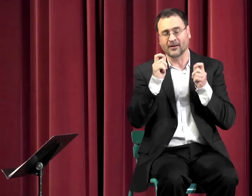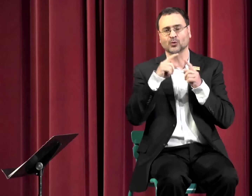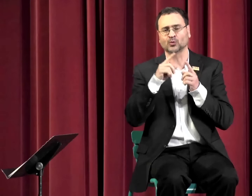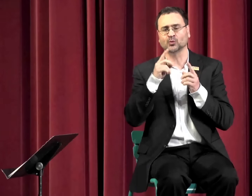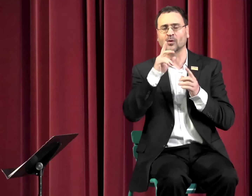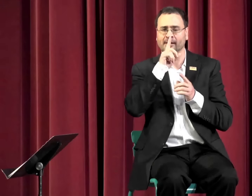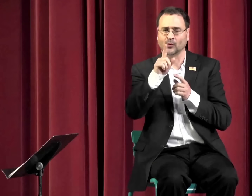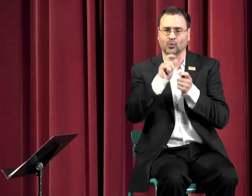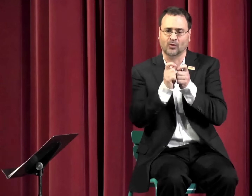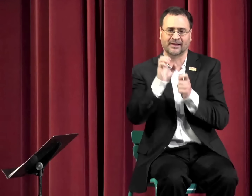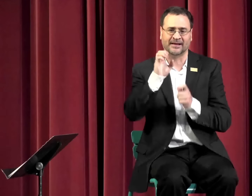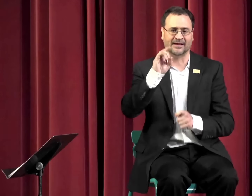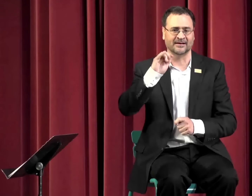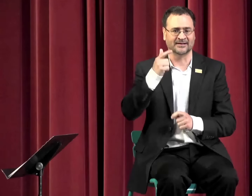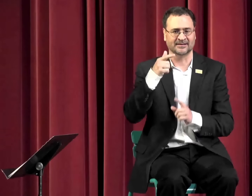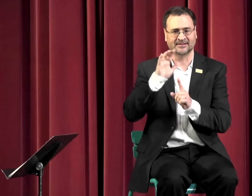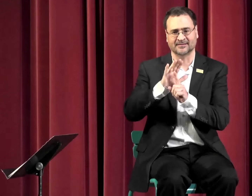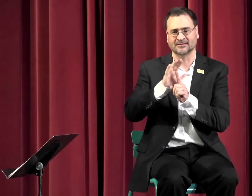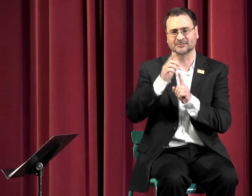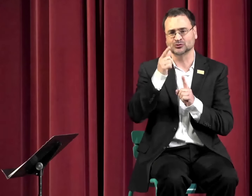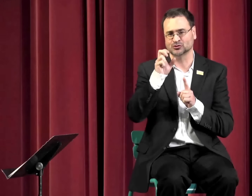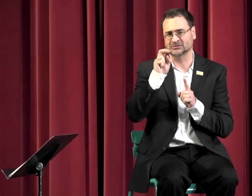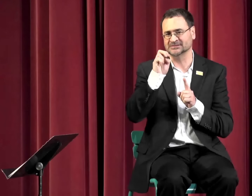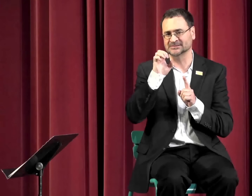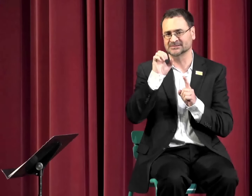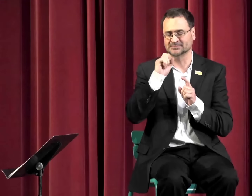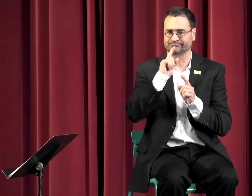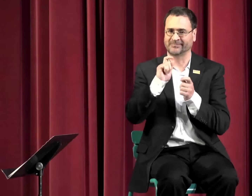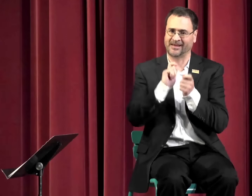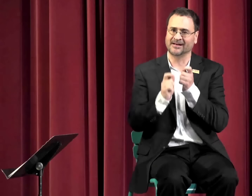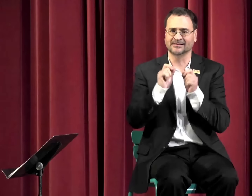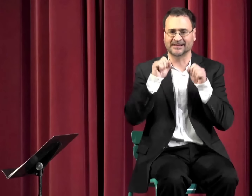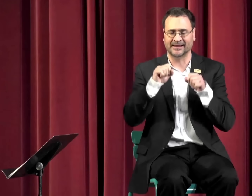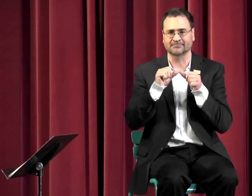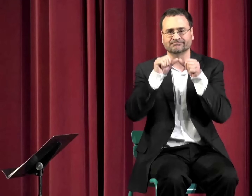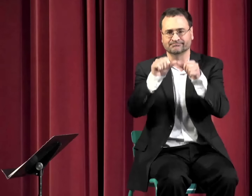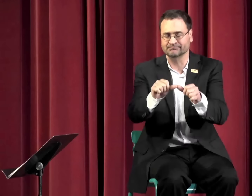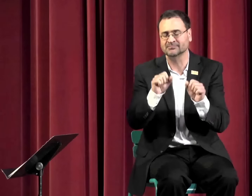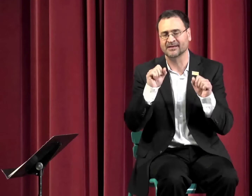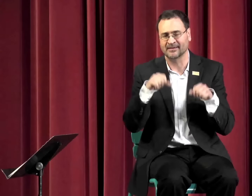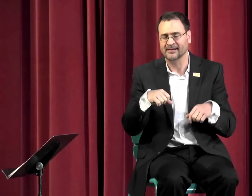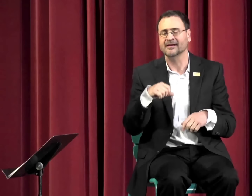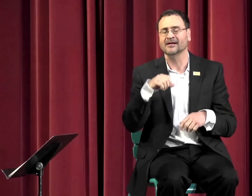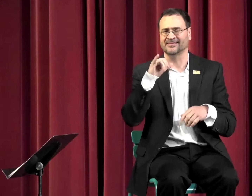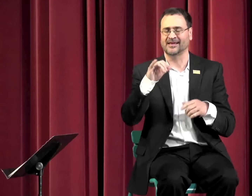really happen within the genes and to continue to happen without changing